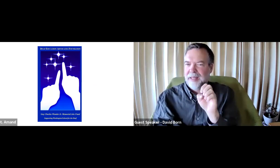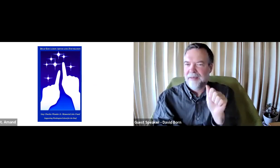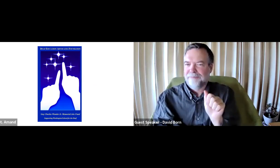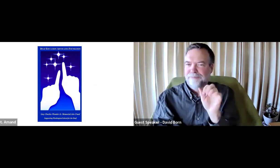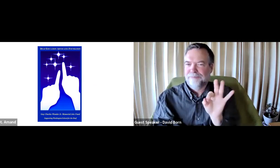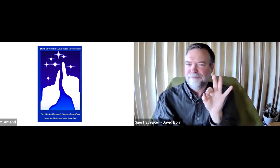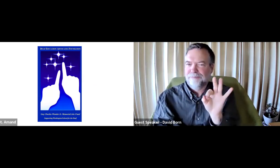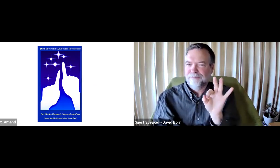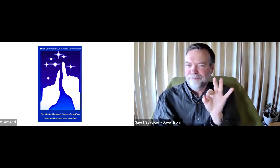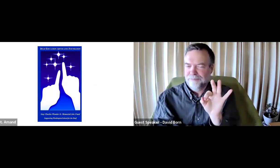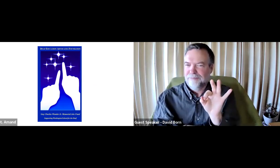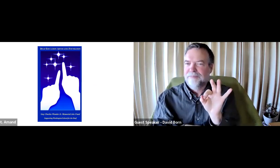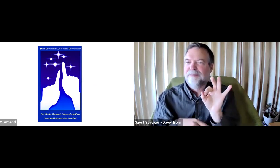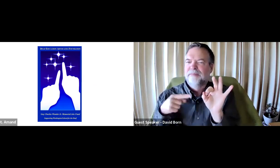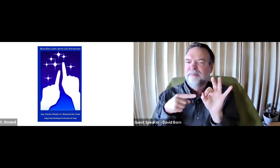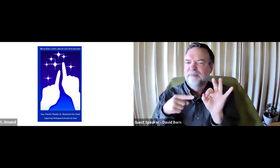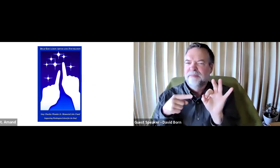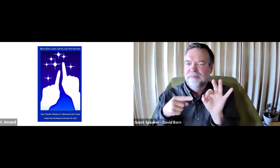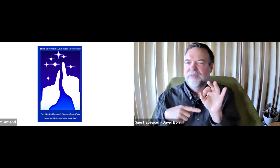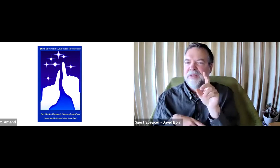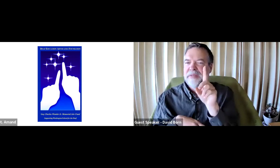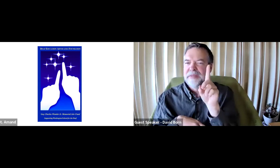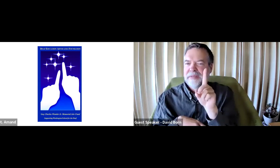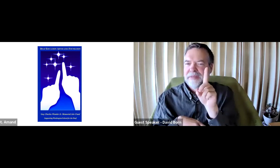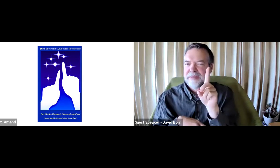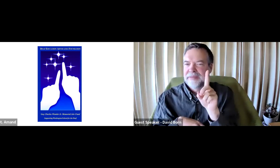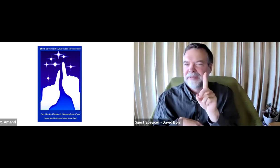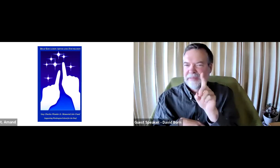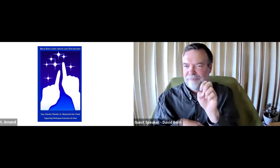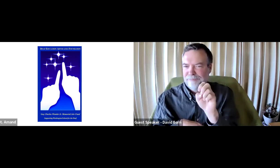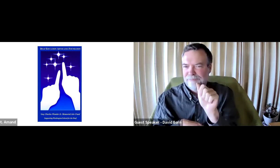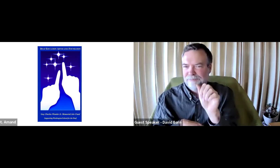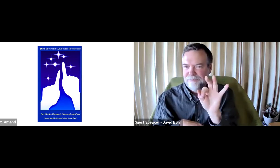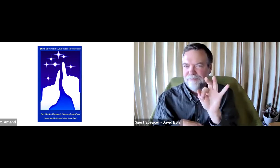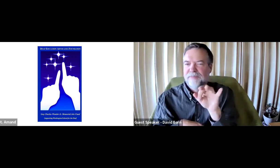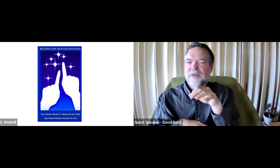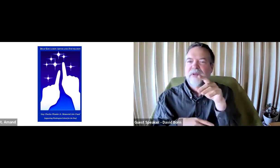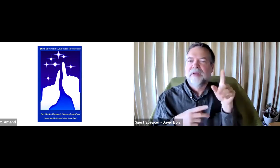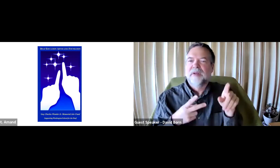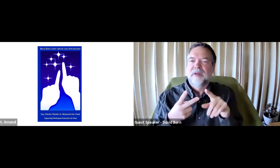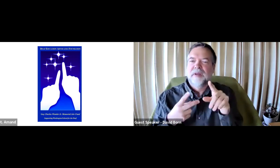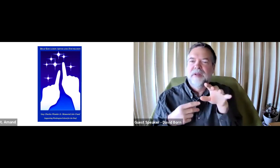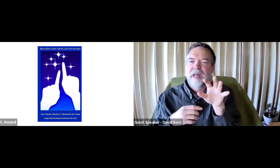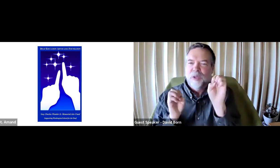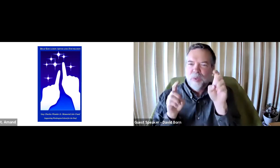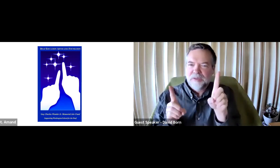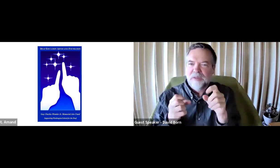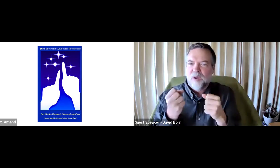received funding for DEAF. It's the Deaf...